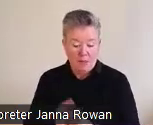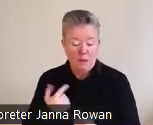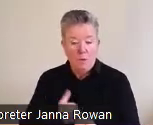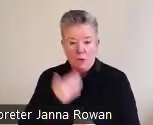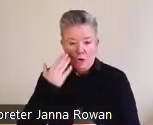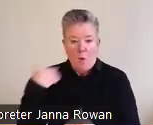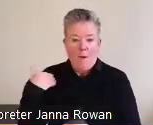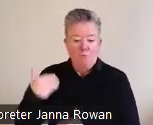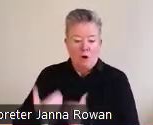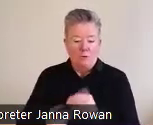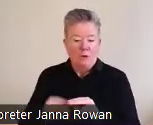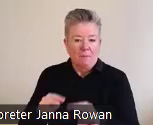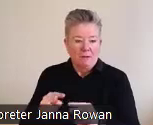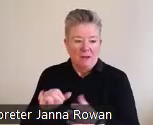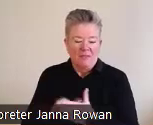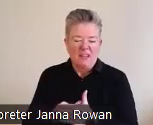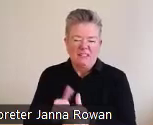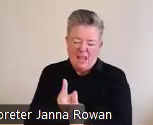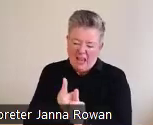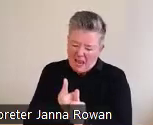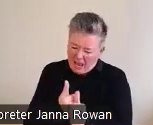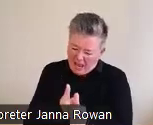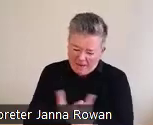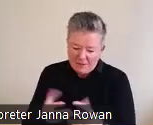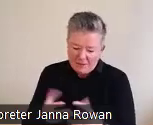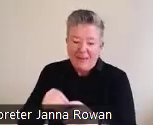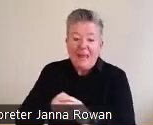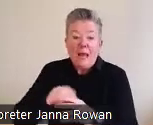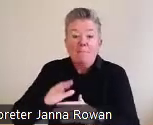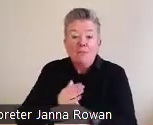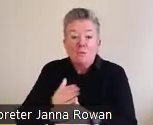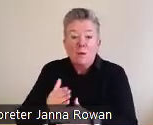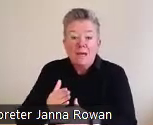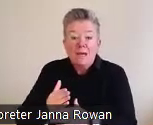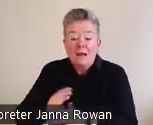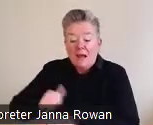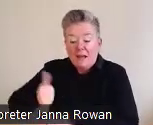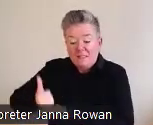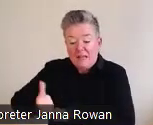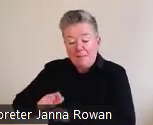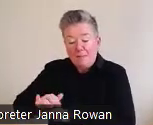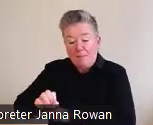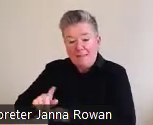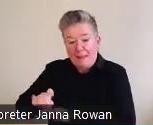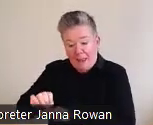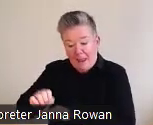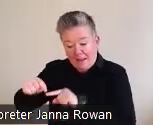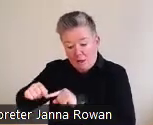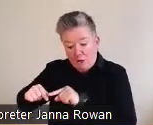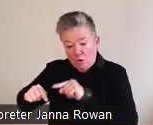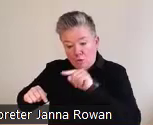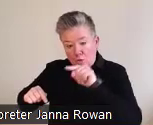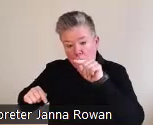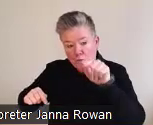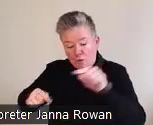progress monitoring is everything in between establishing baseline data and the criteria set